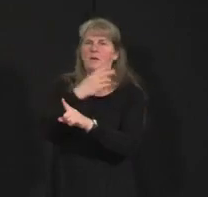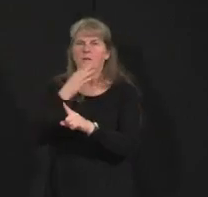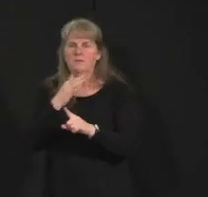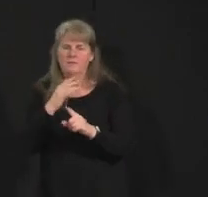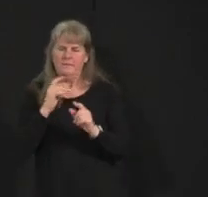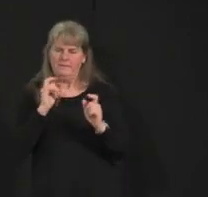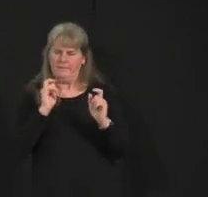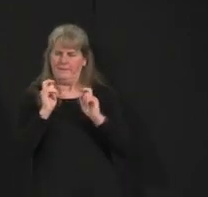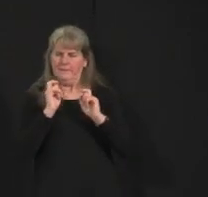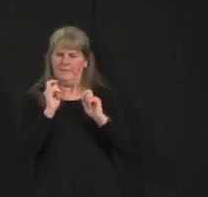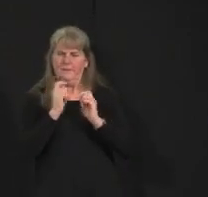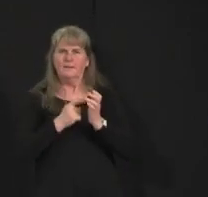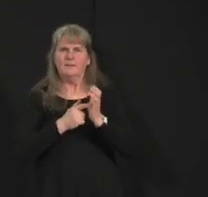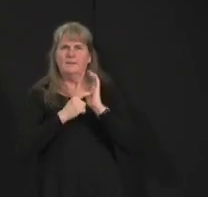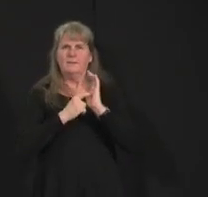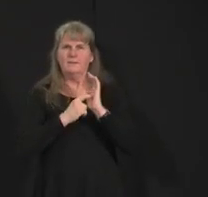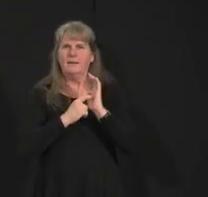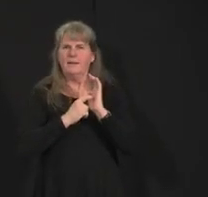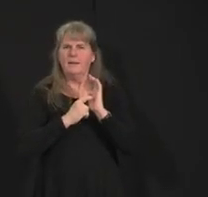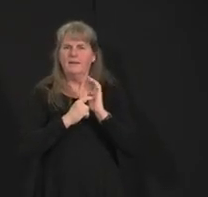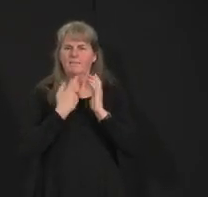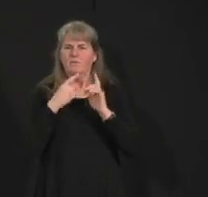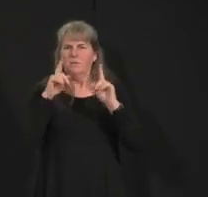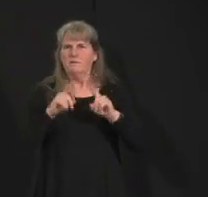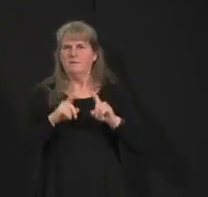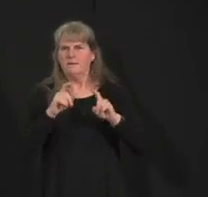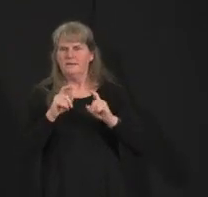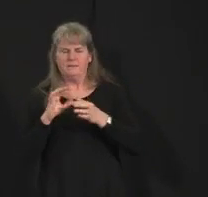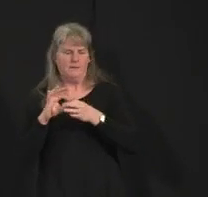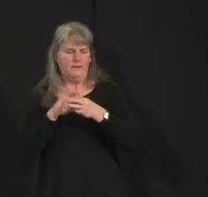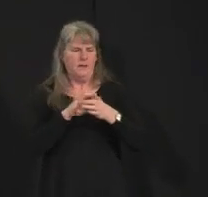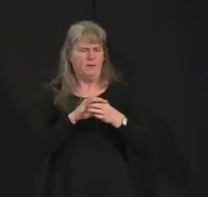It is really adjusting criteria as we go according to the risk,